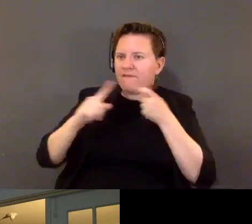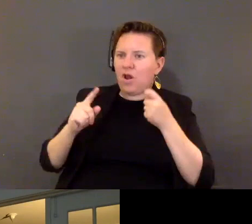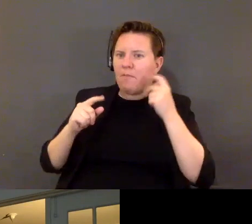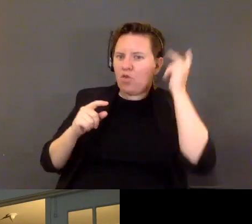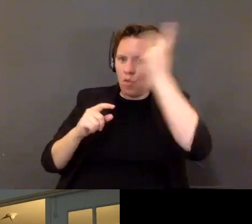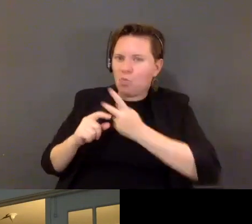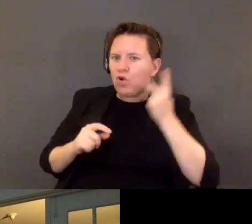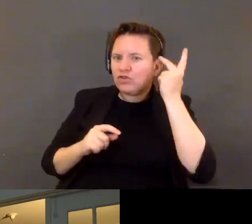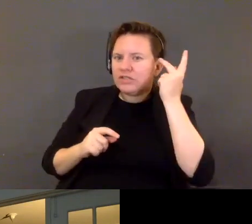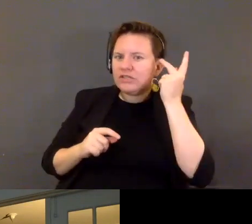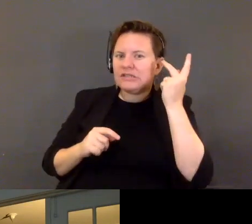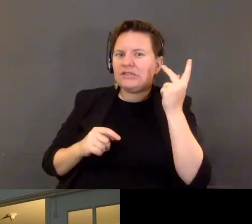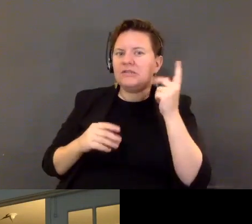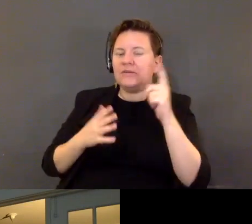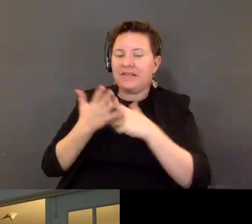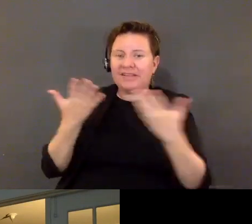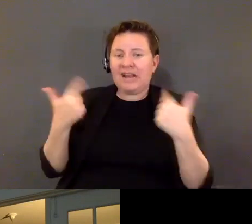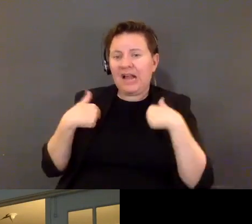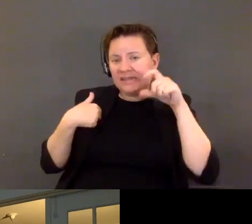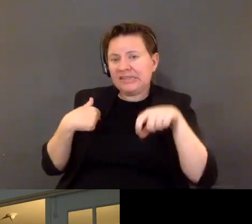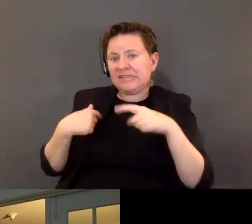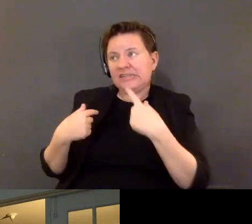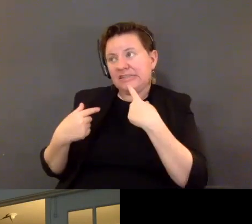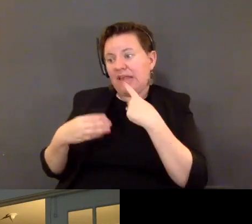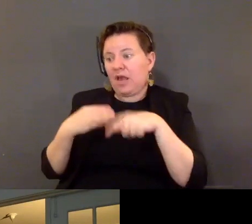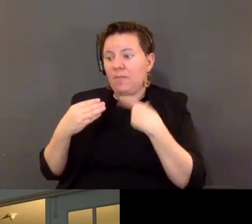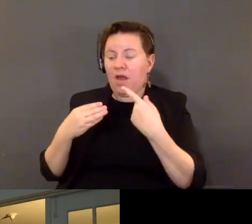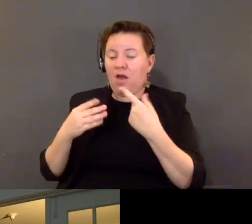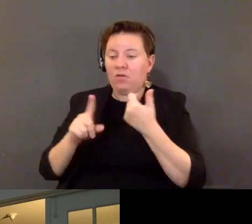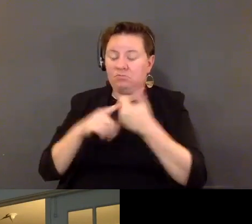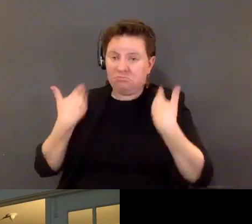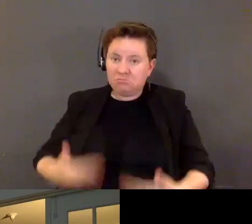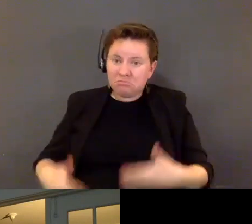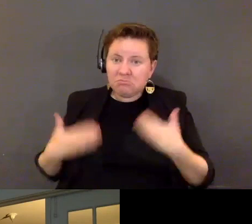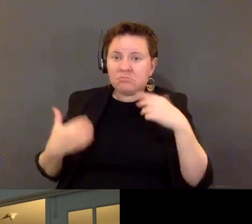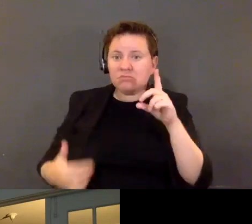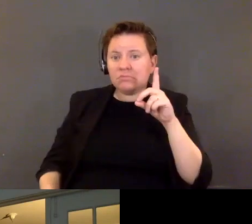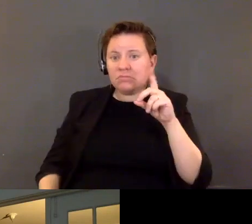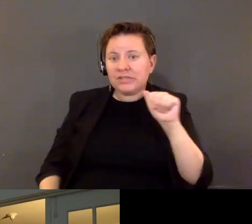as things i needed to say about being disabled or being different or being queer or whatever